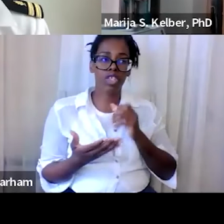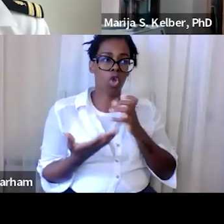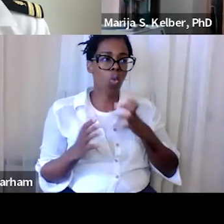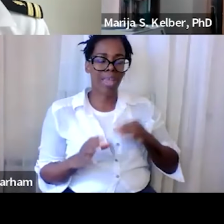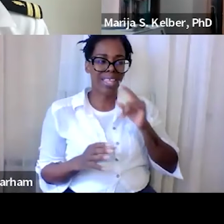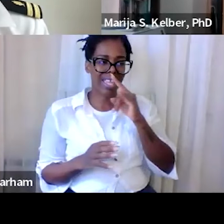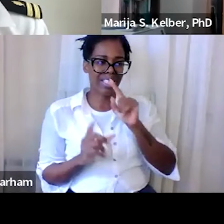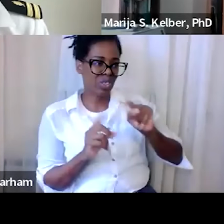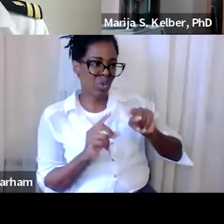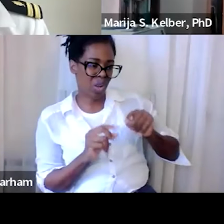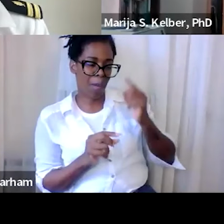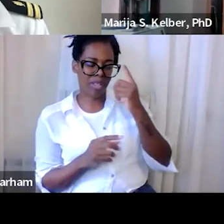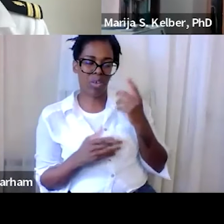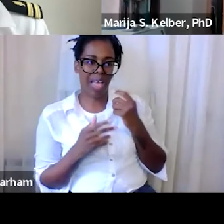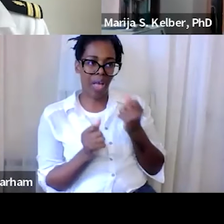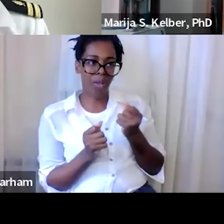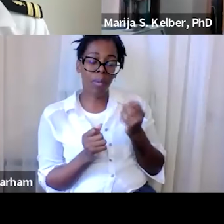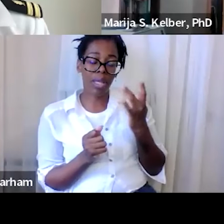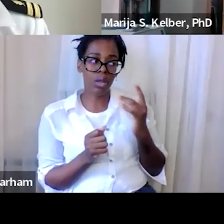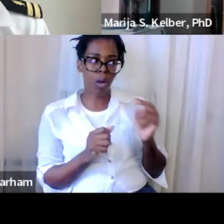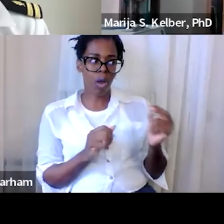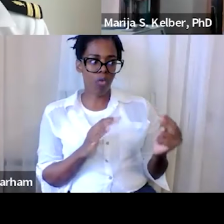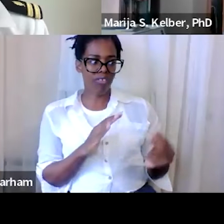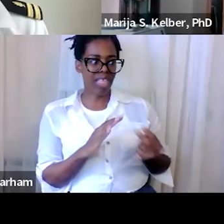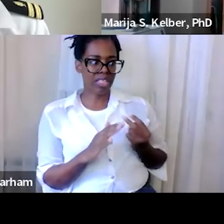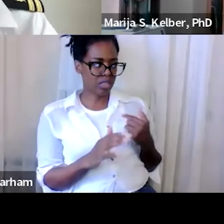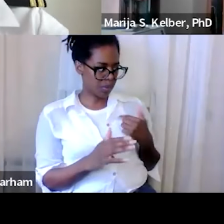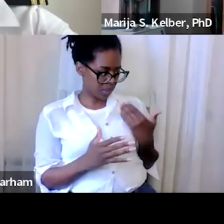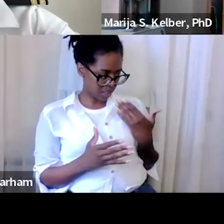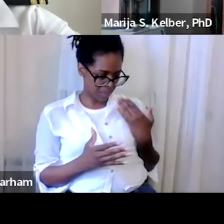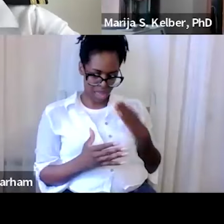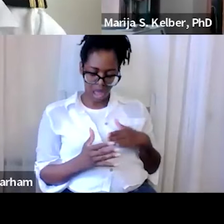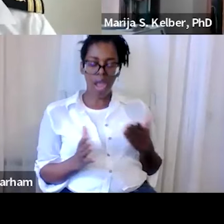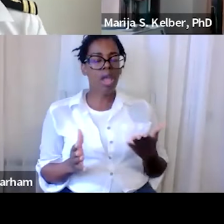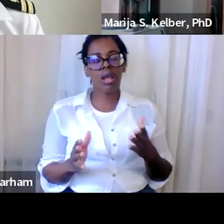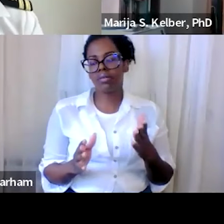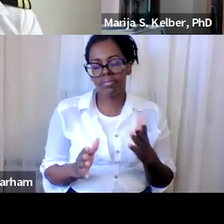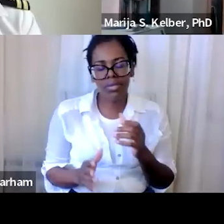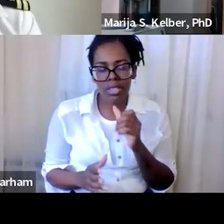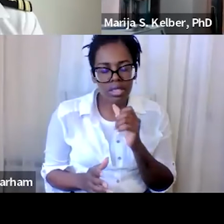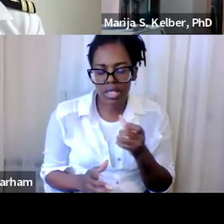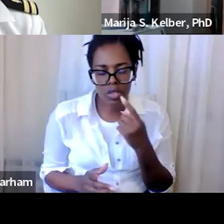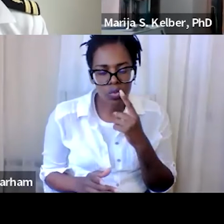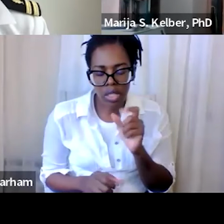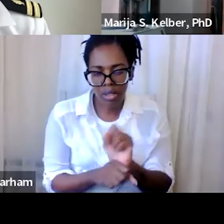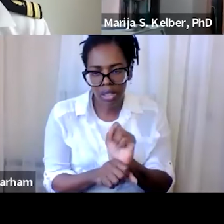because they think it might reflect poorly on them. Of course, it doesn't. I think that's really what we've seen over the last five years